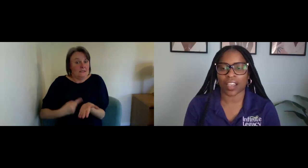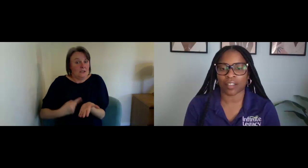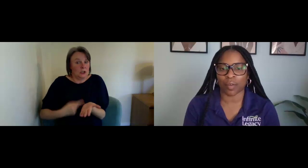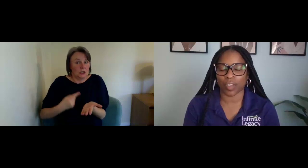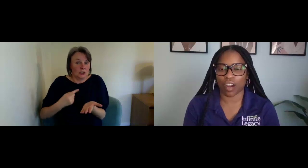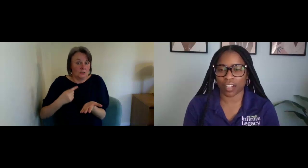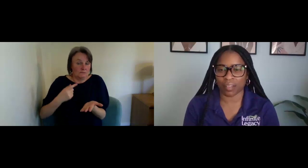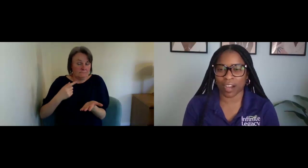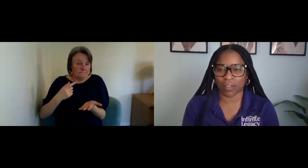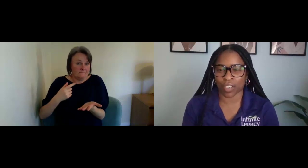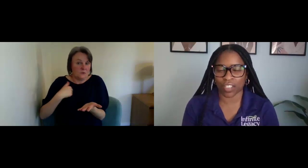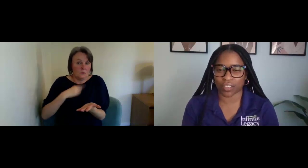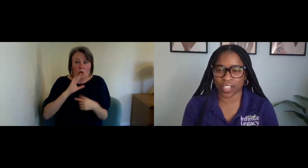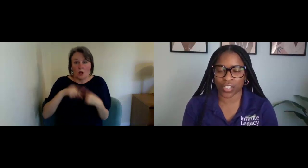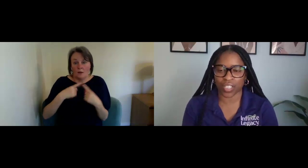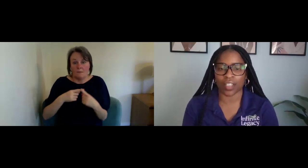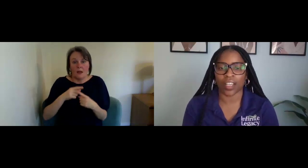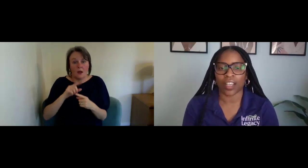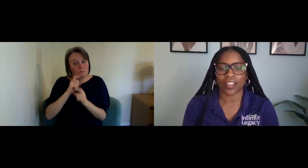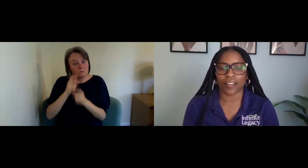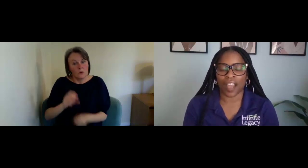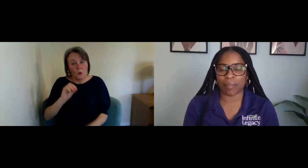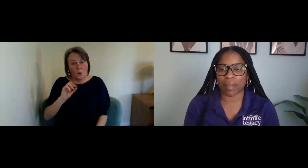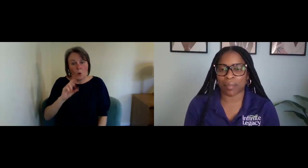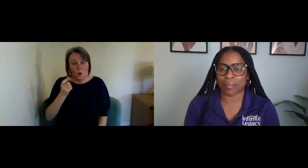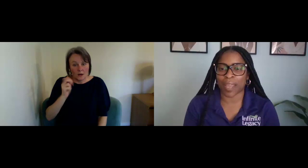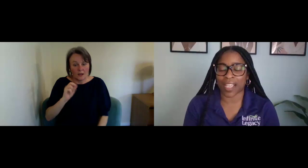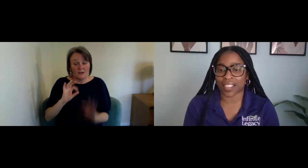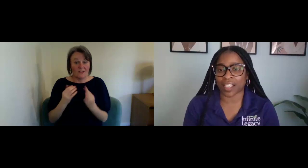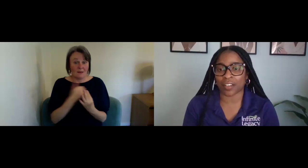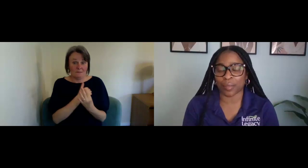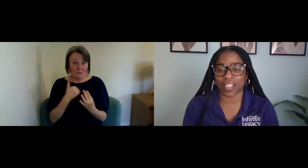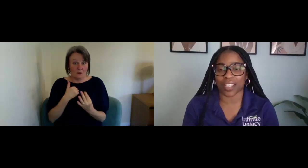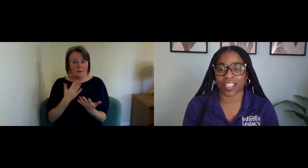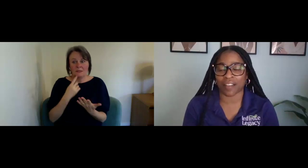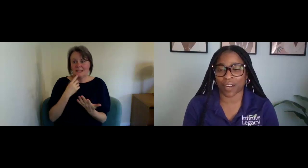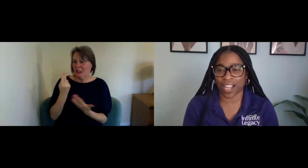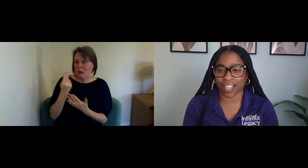and when we're talking about organ donation, the family member may say no because they never had